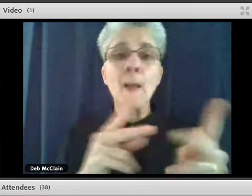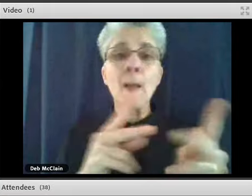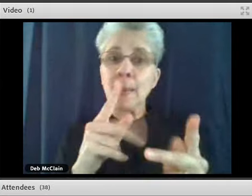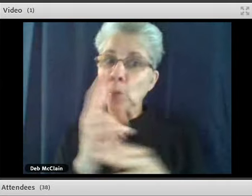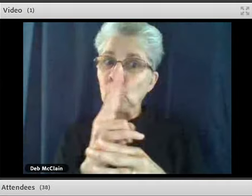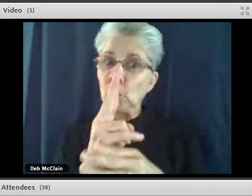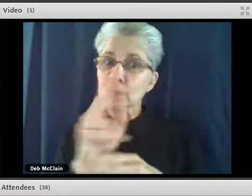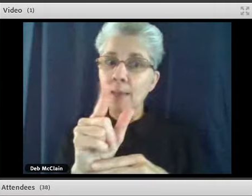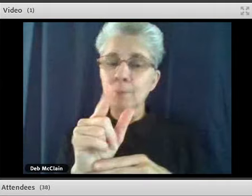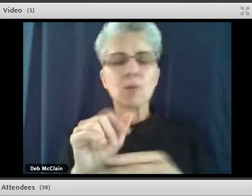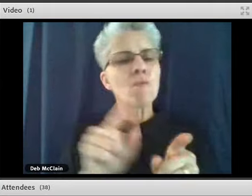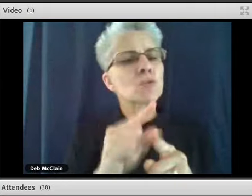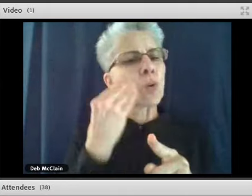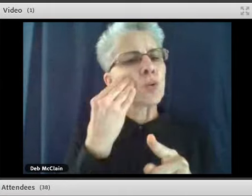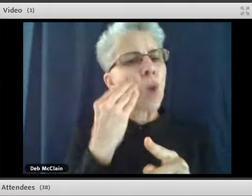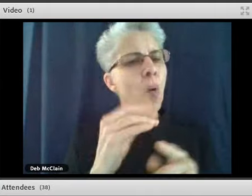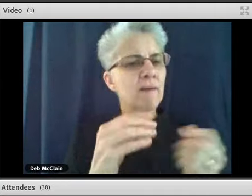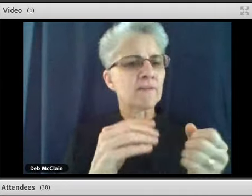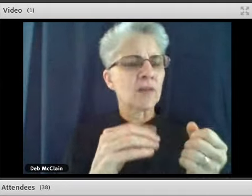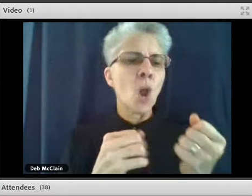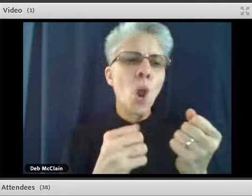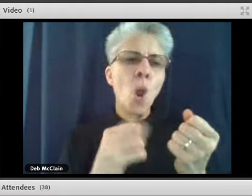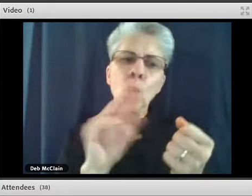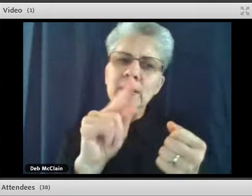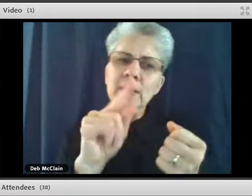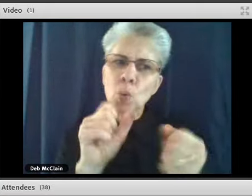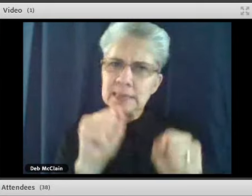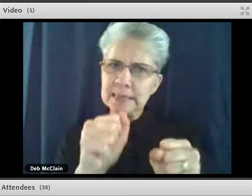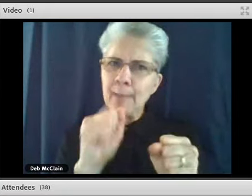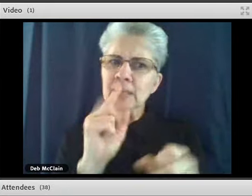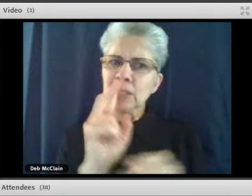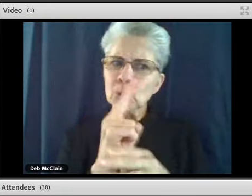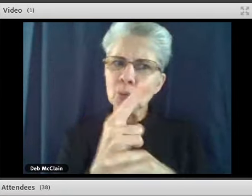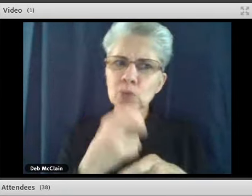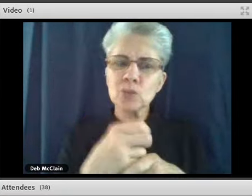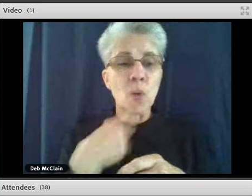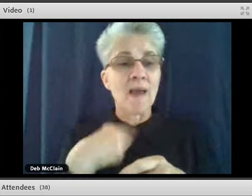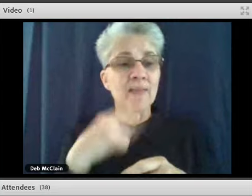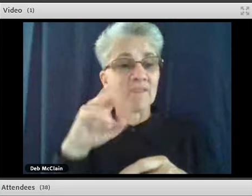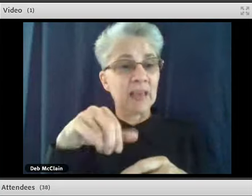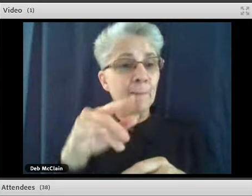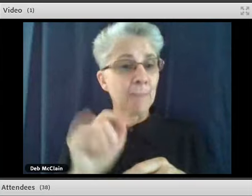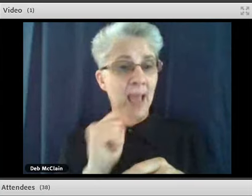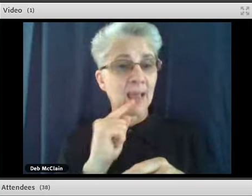and also knowing if your resources are accessible. Again, you've got that VPAT, that document that helps you